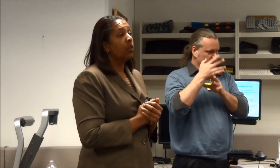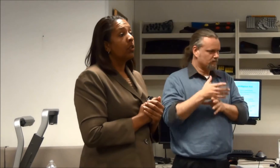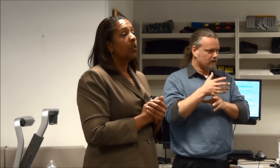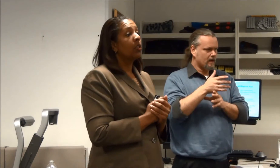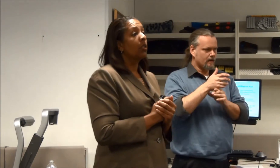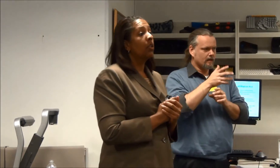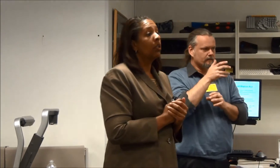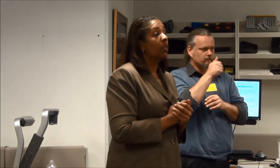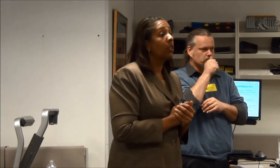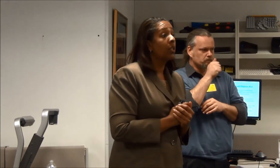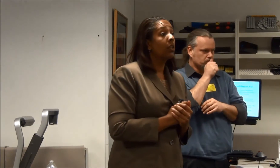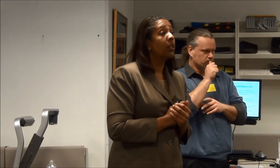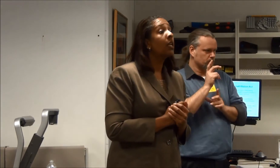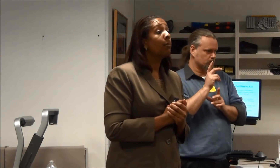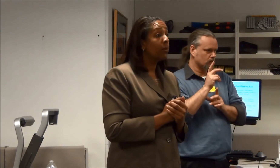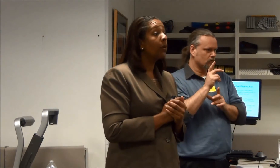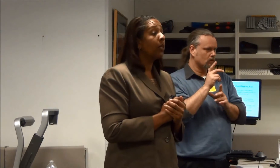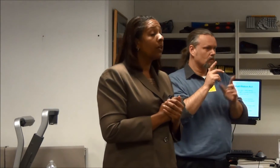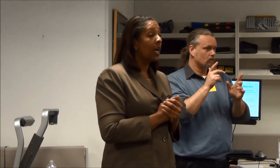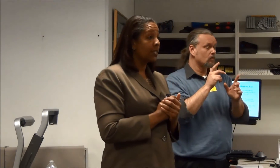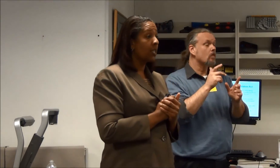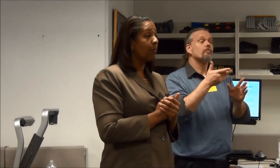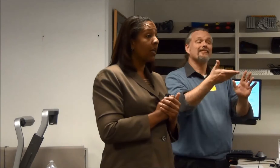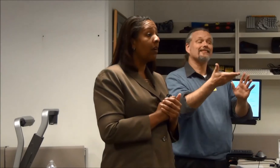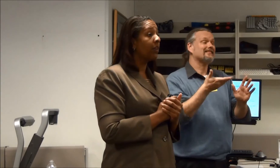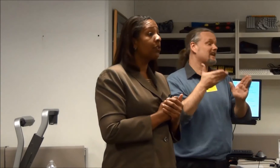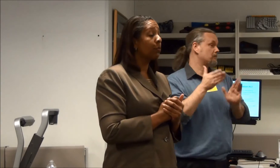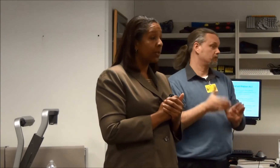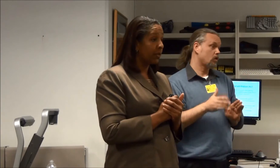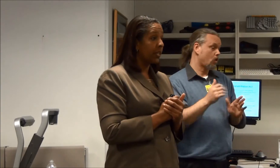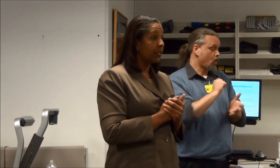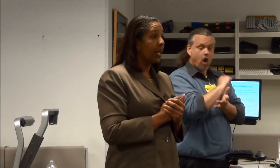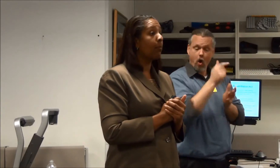Jo Linda Johnson: The employer has to keep it confidential, period.